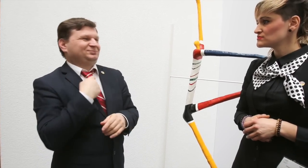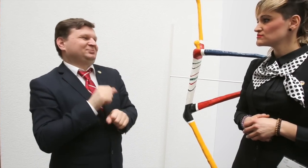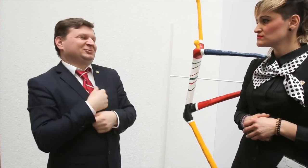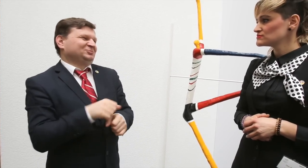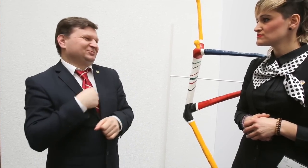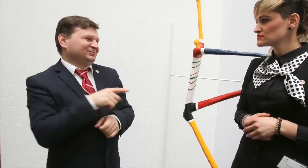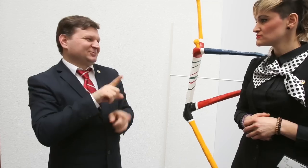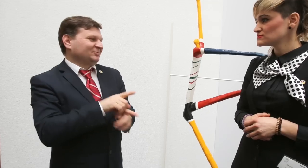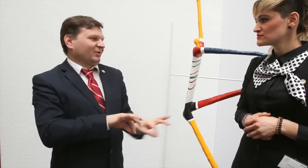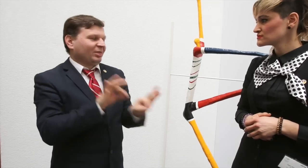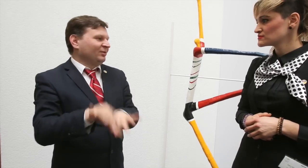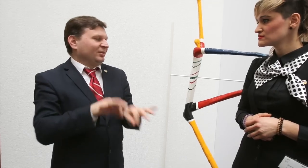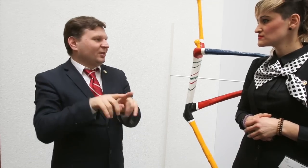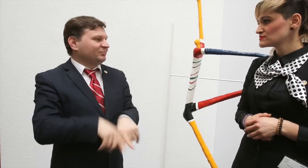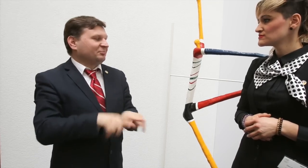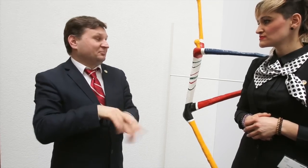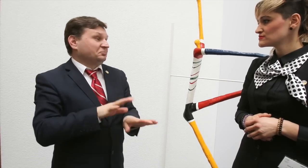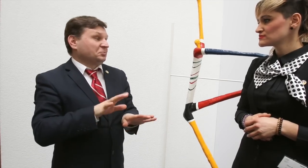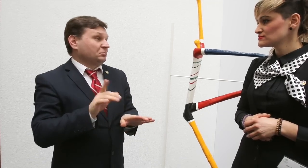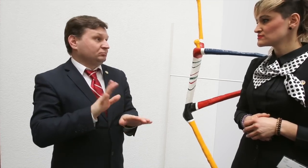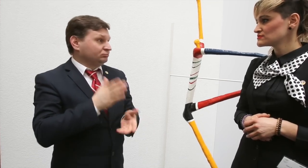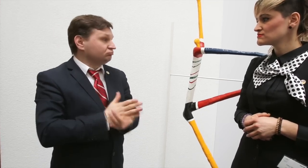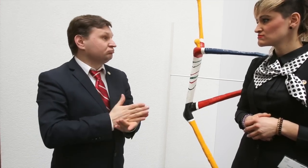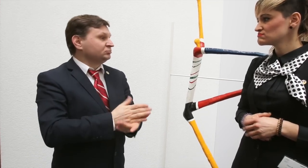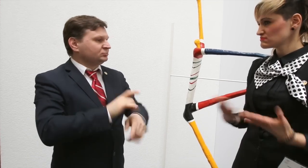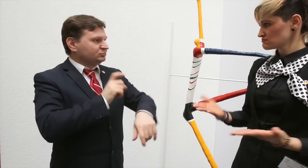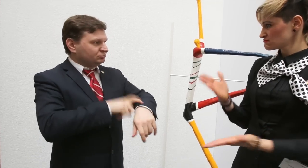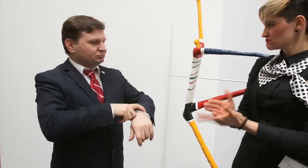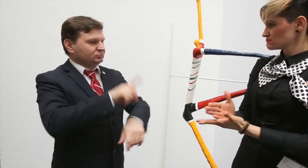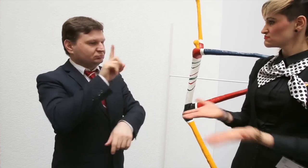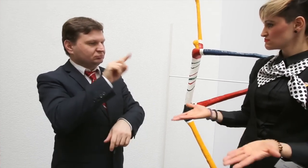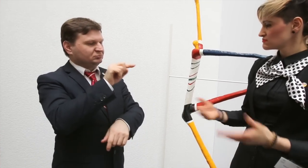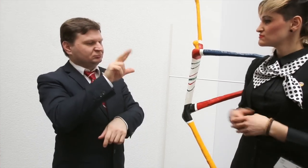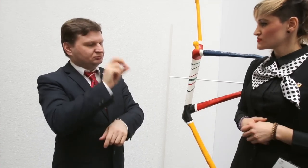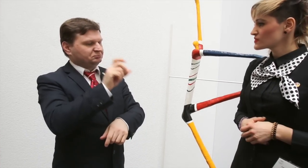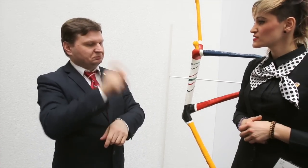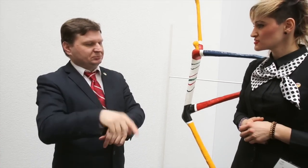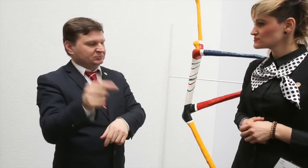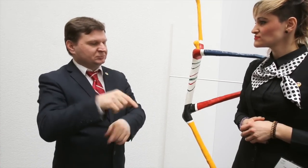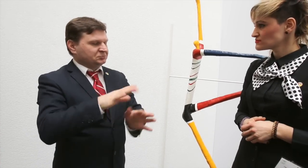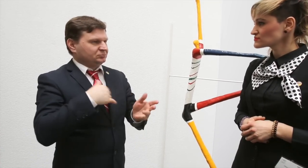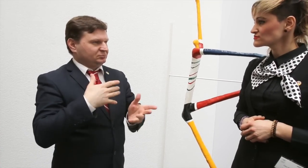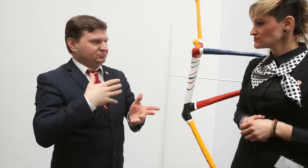March 2016 was decided. We felt skeptical, with past experience, it would be postponed again, but it was final.